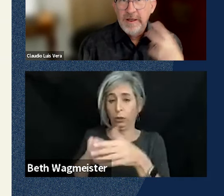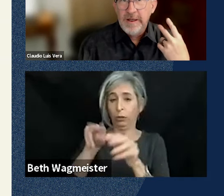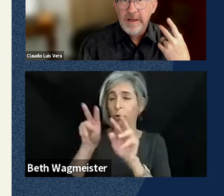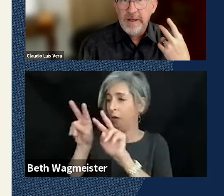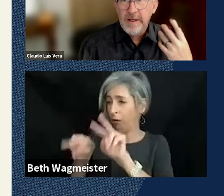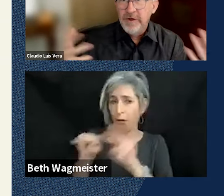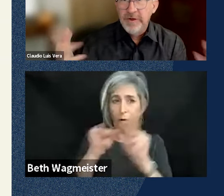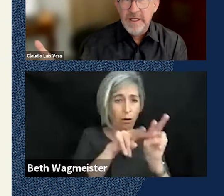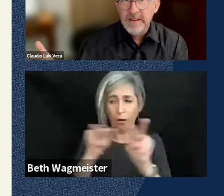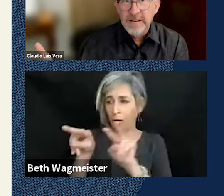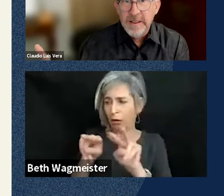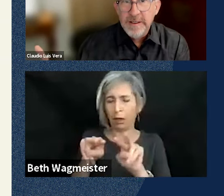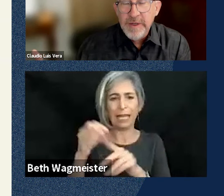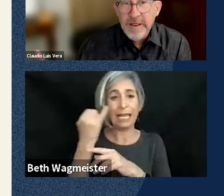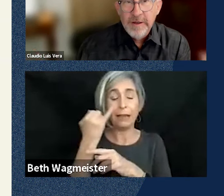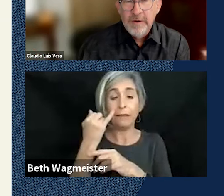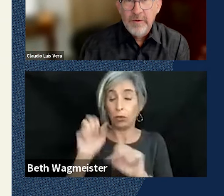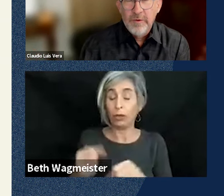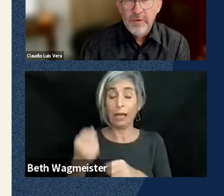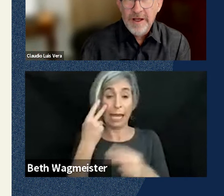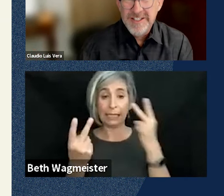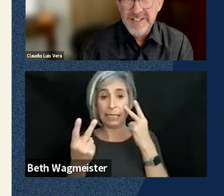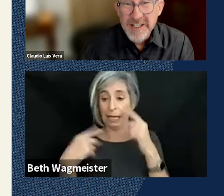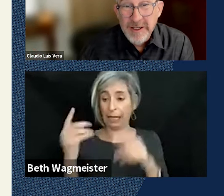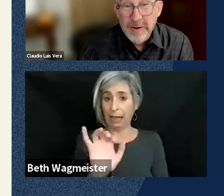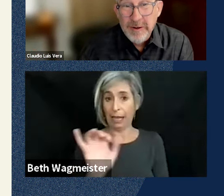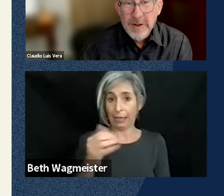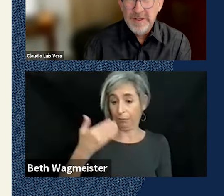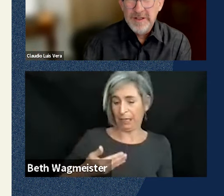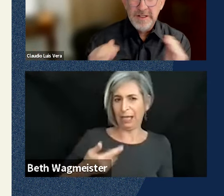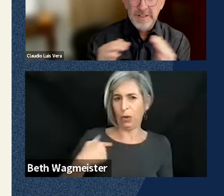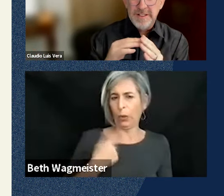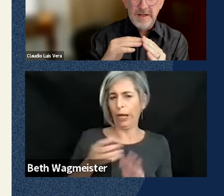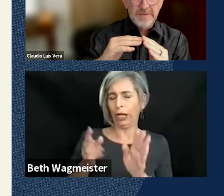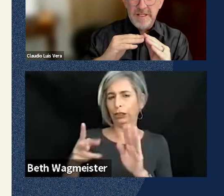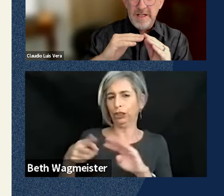But if you're sighted like me, we're kind of cheating here, because instead of seeing